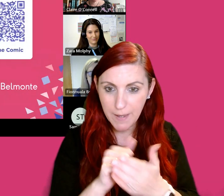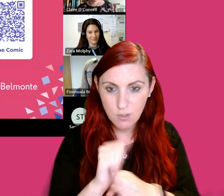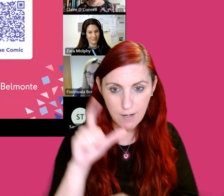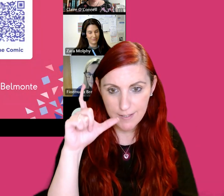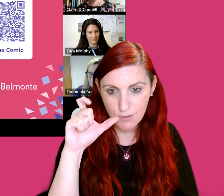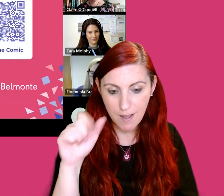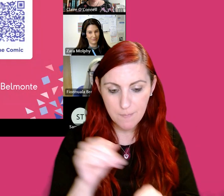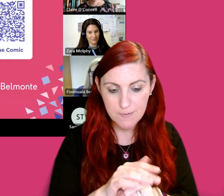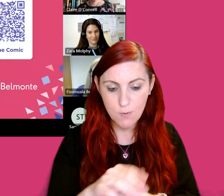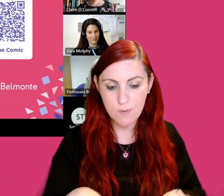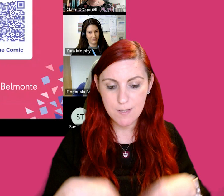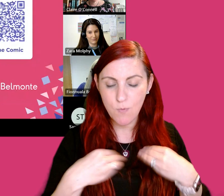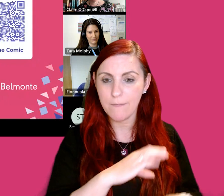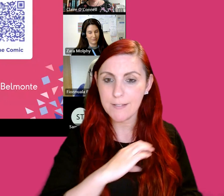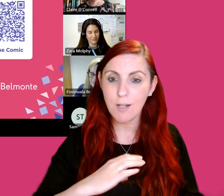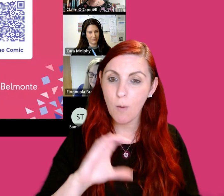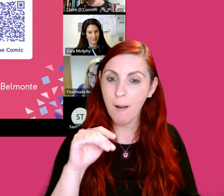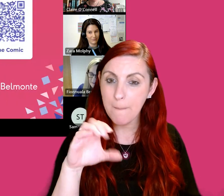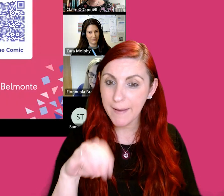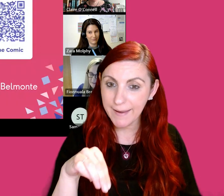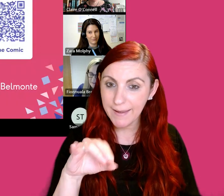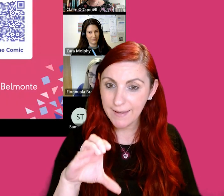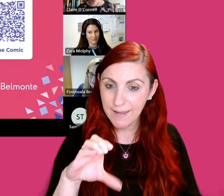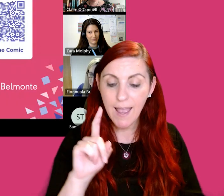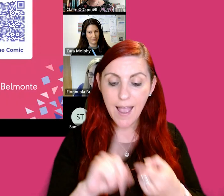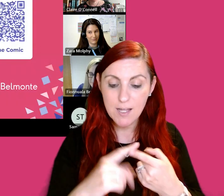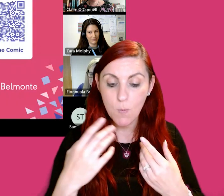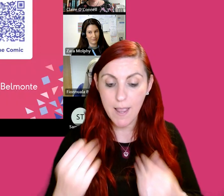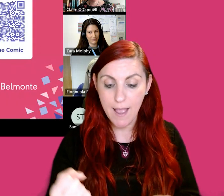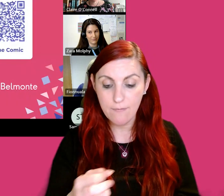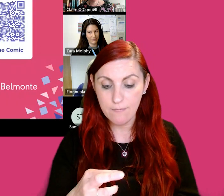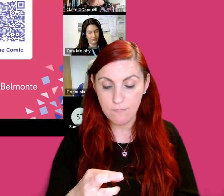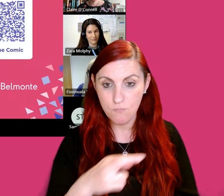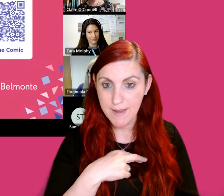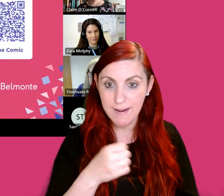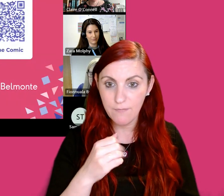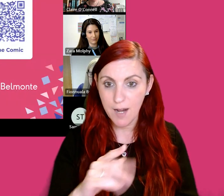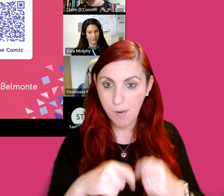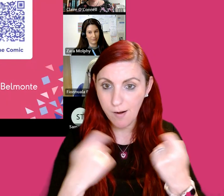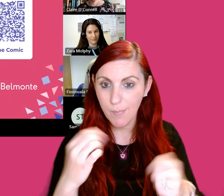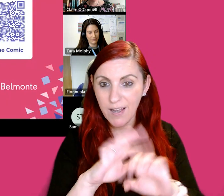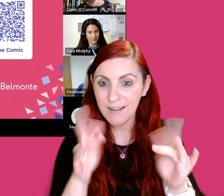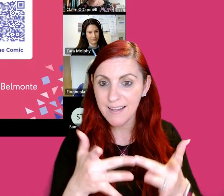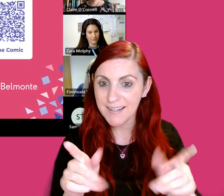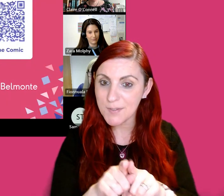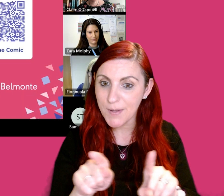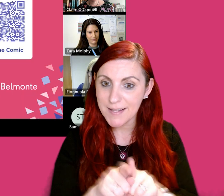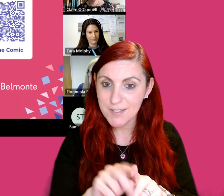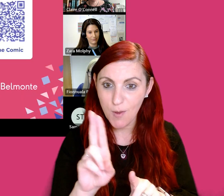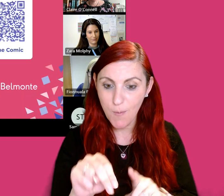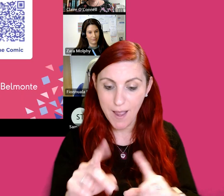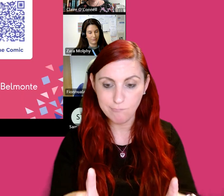Club comic and we have the actual comic online so you can flick through on your iPad on or your